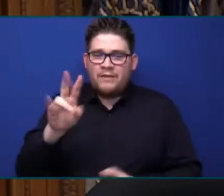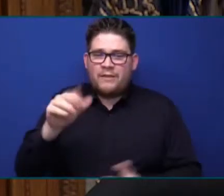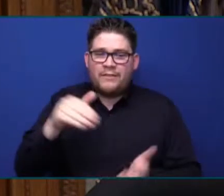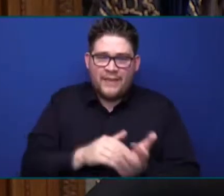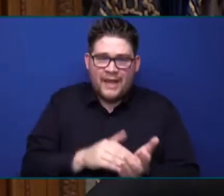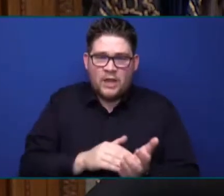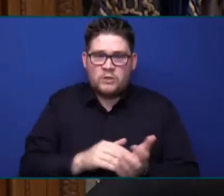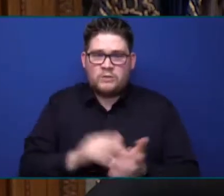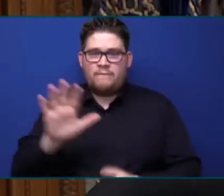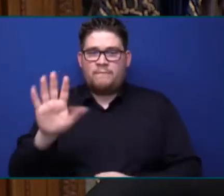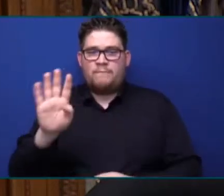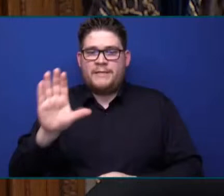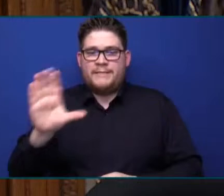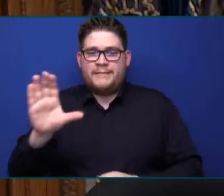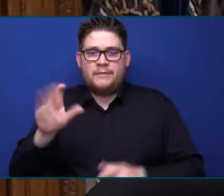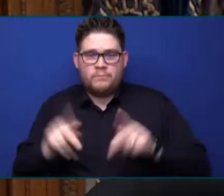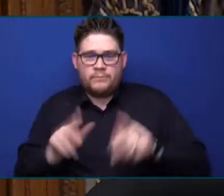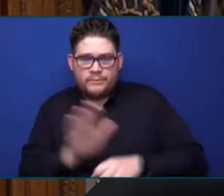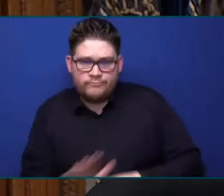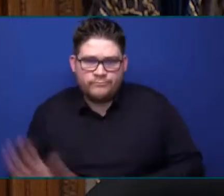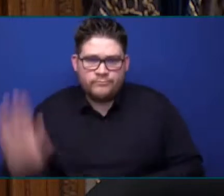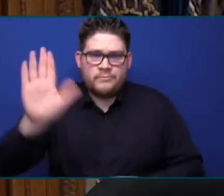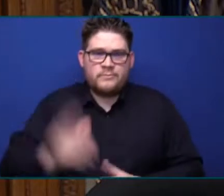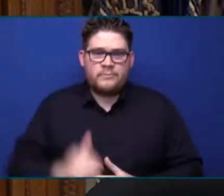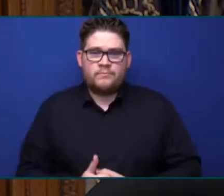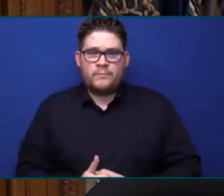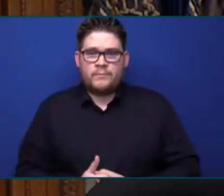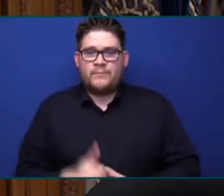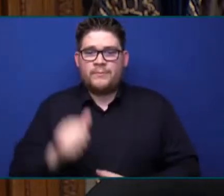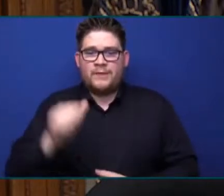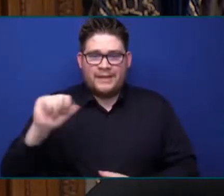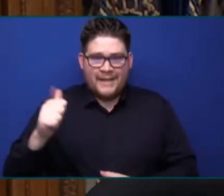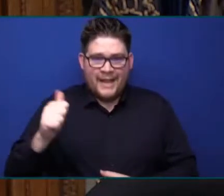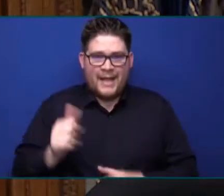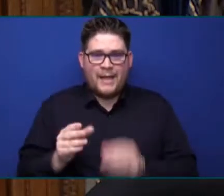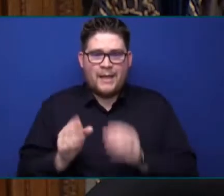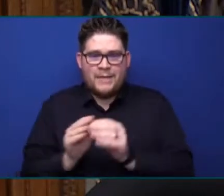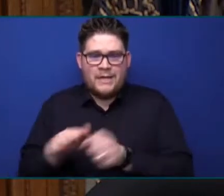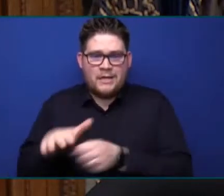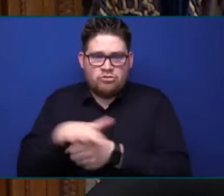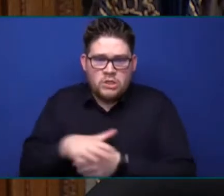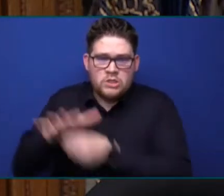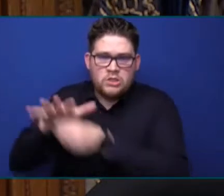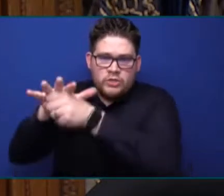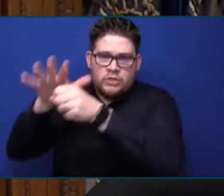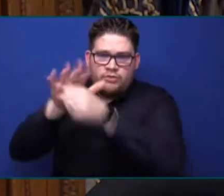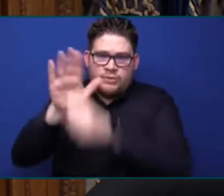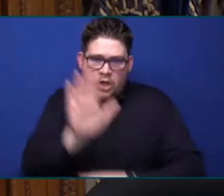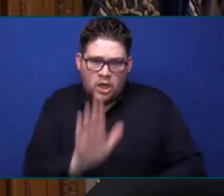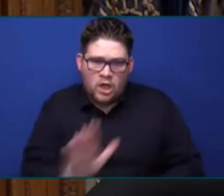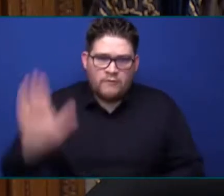regional community meetings around the province in Vancouver, Victoria, Surrey, Fort St. John, Prince